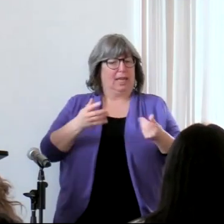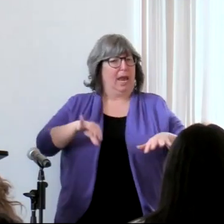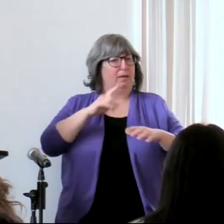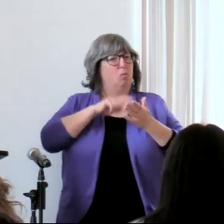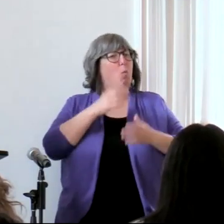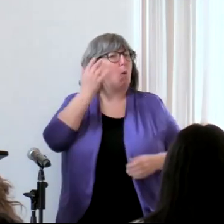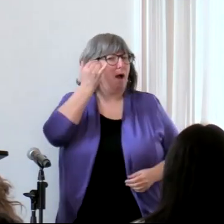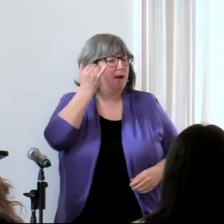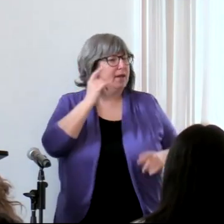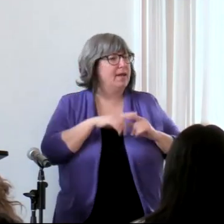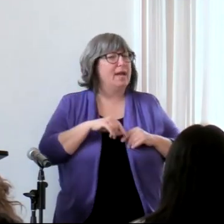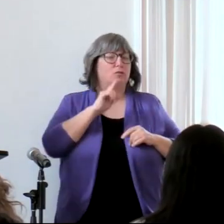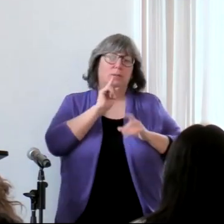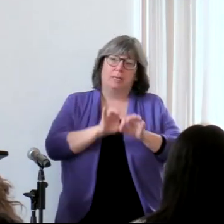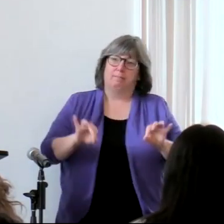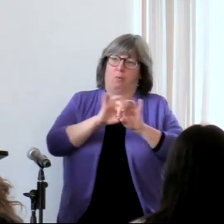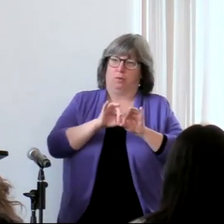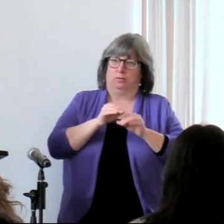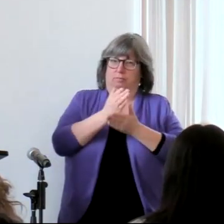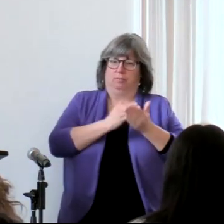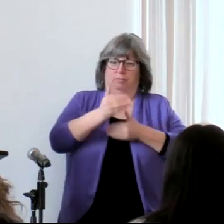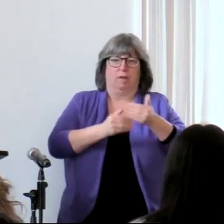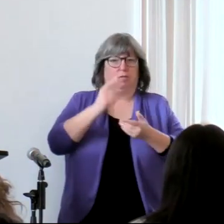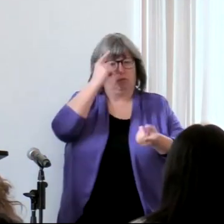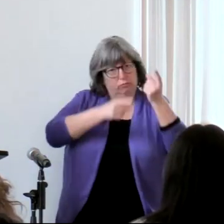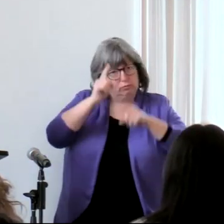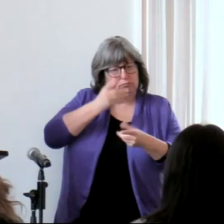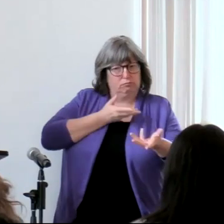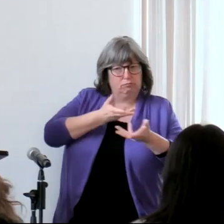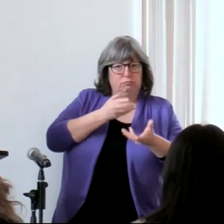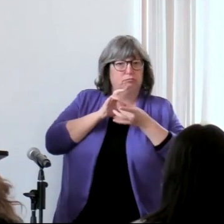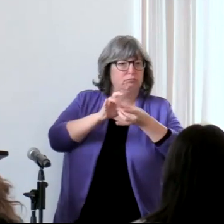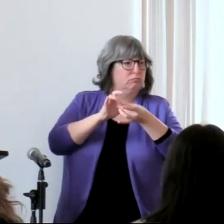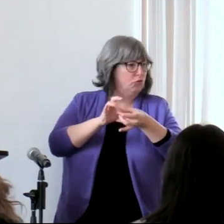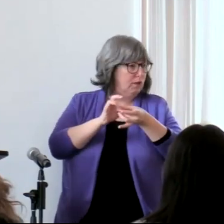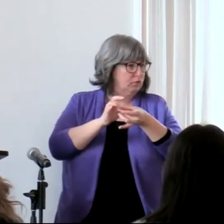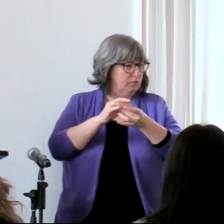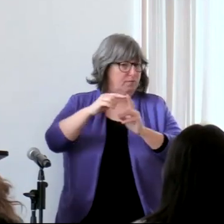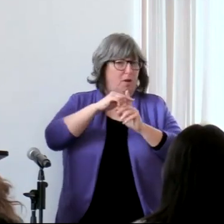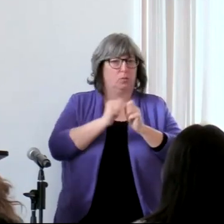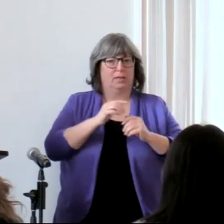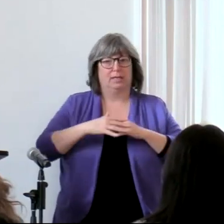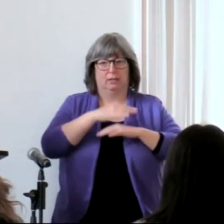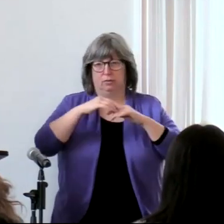A land acknowledgement marks a small but important step in the process of reconciliation and building positive relationships with Indigenous peoples.